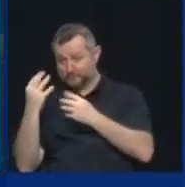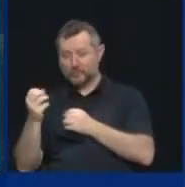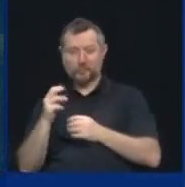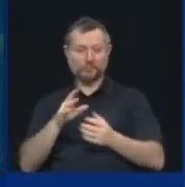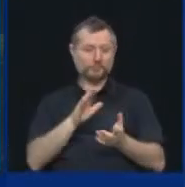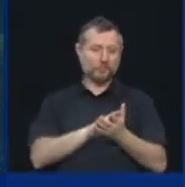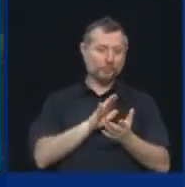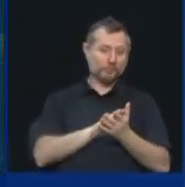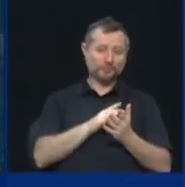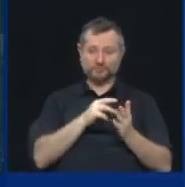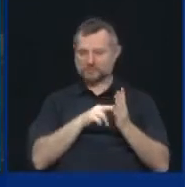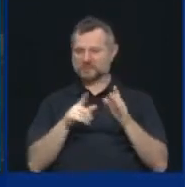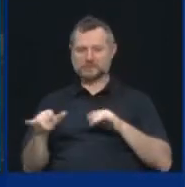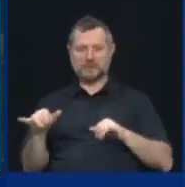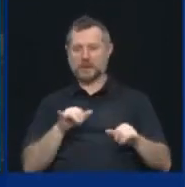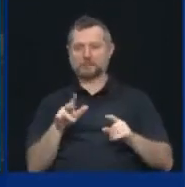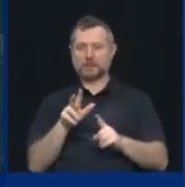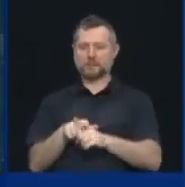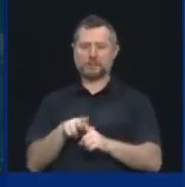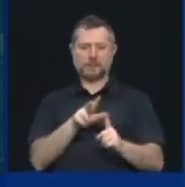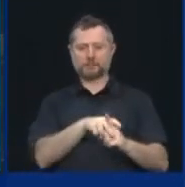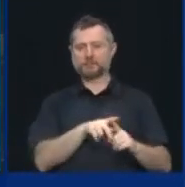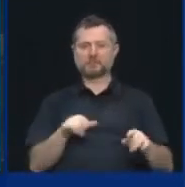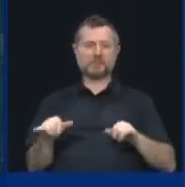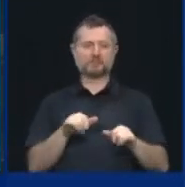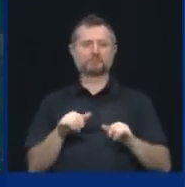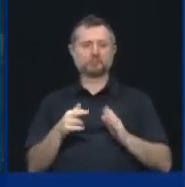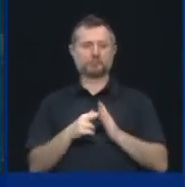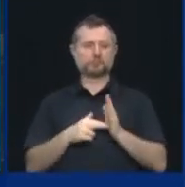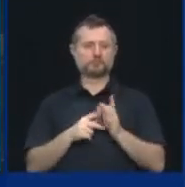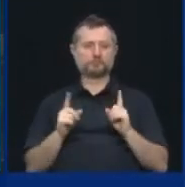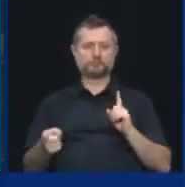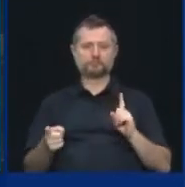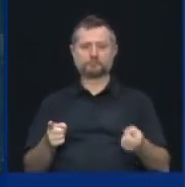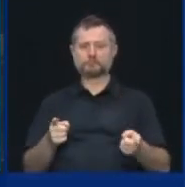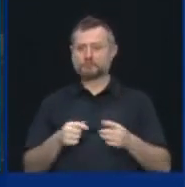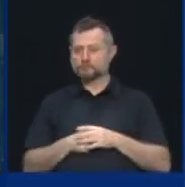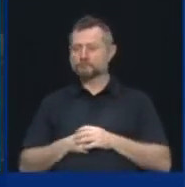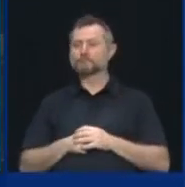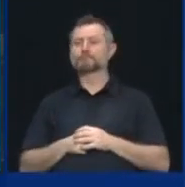THIS WLIL ALLOW US TO ALIGN CAMP AND SCHOOL GUIDANCE.